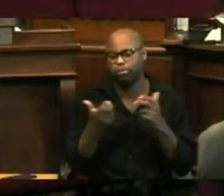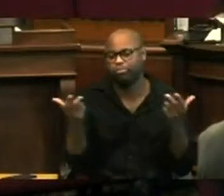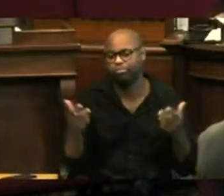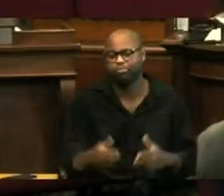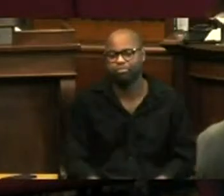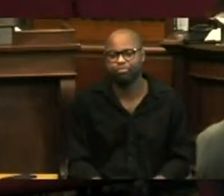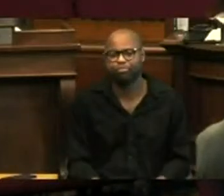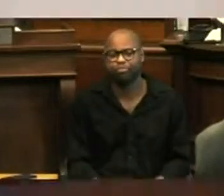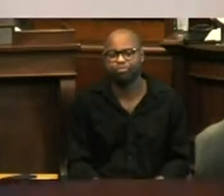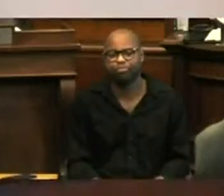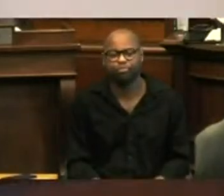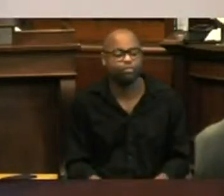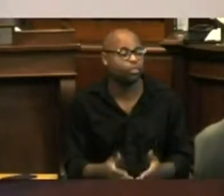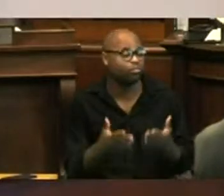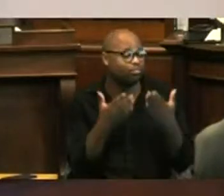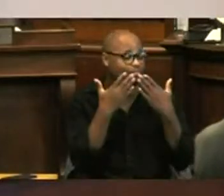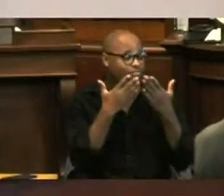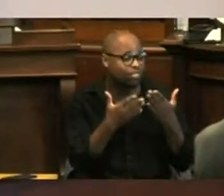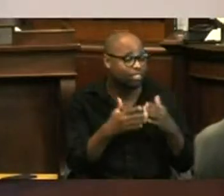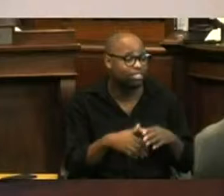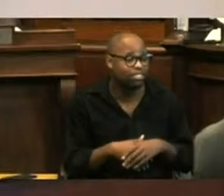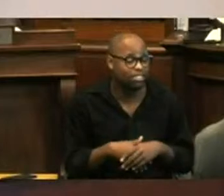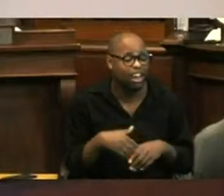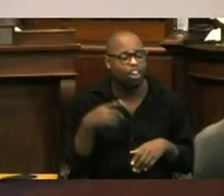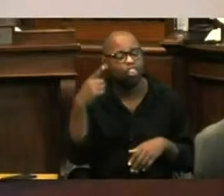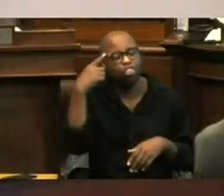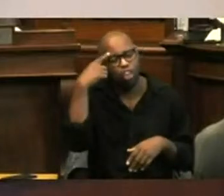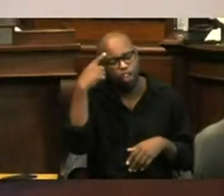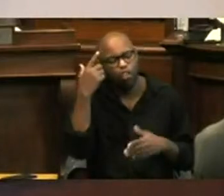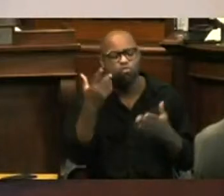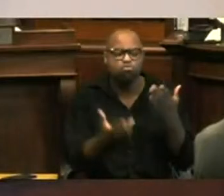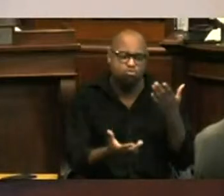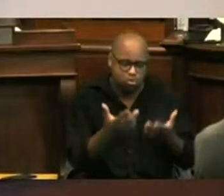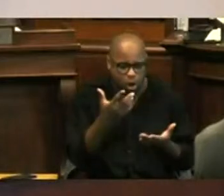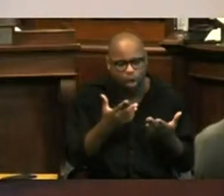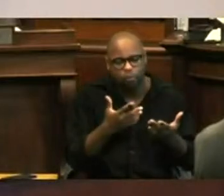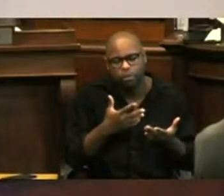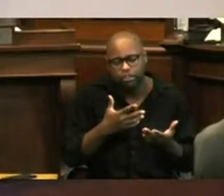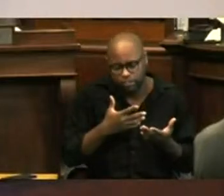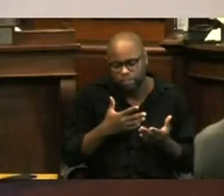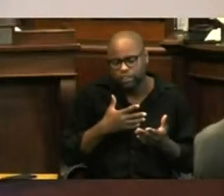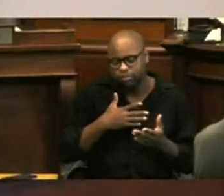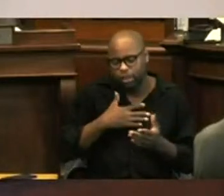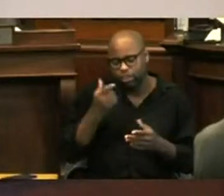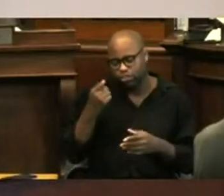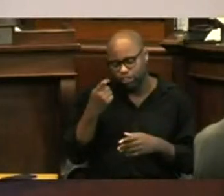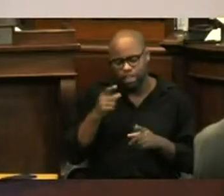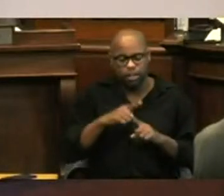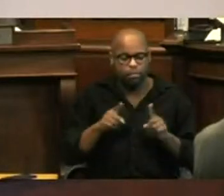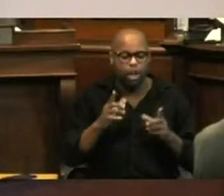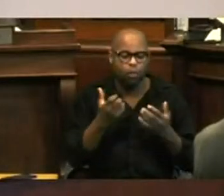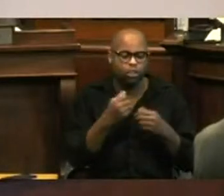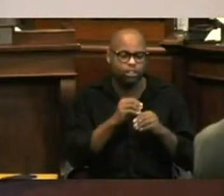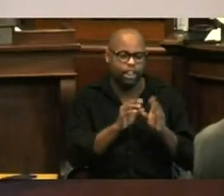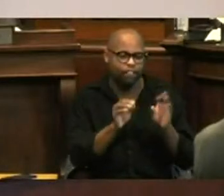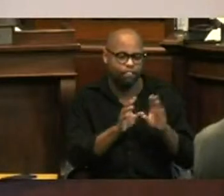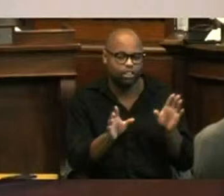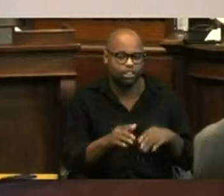we would be putting in treatment for something that's really not a problem. Yeah. So thanks I, I